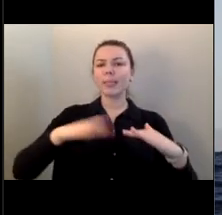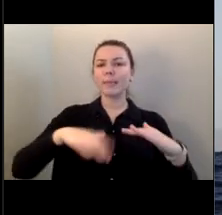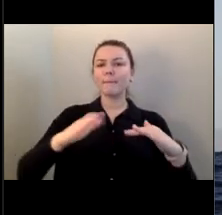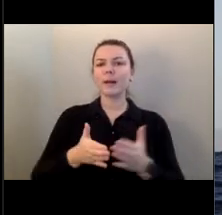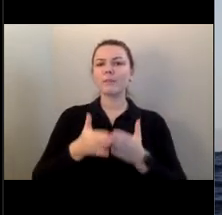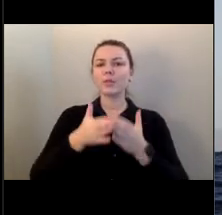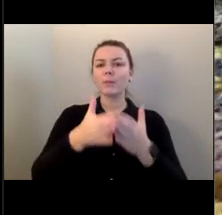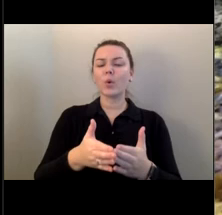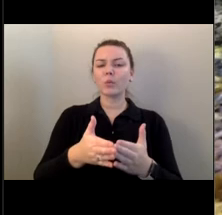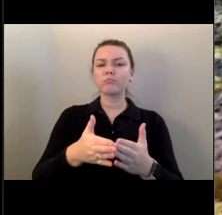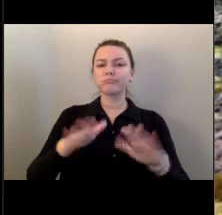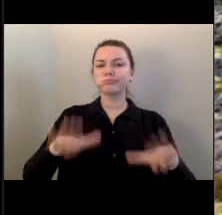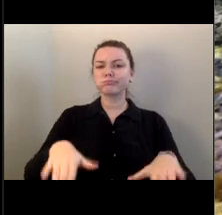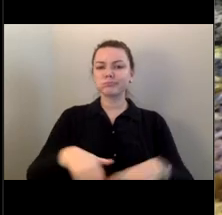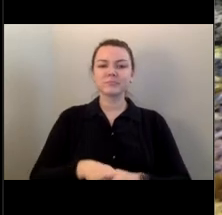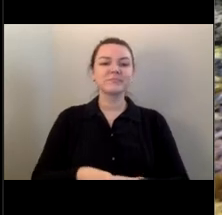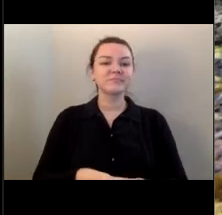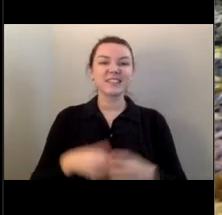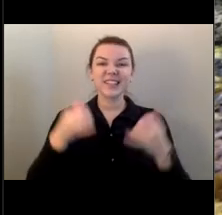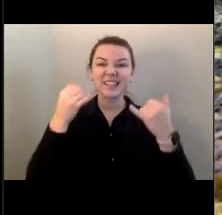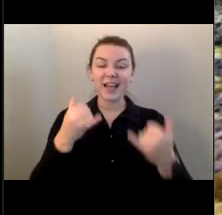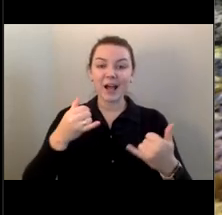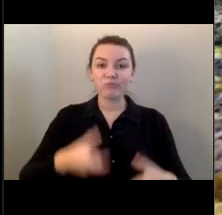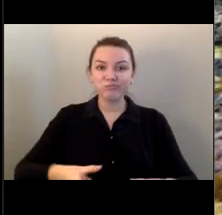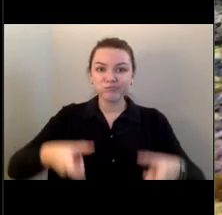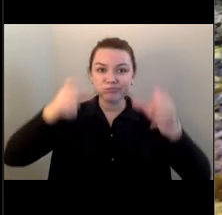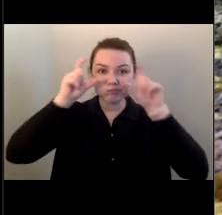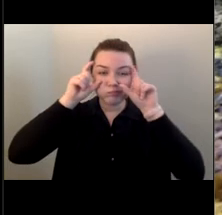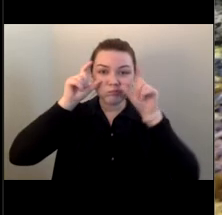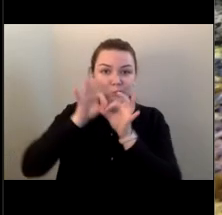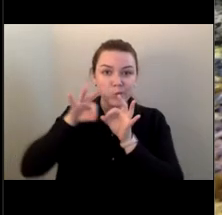And let's put on our gear. We are going to get ready